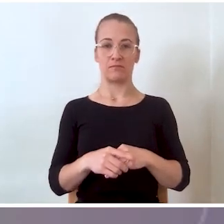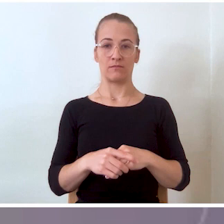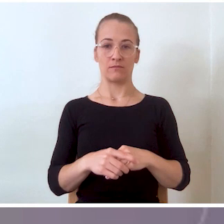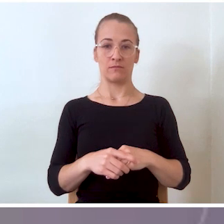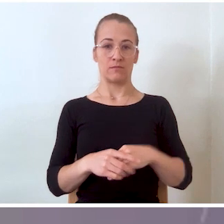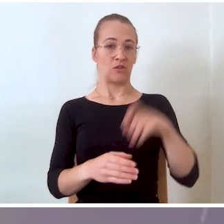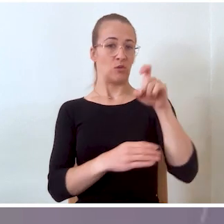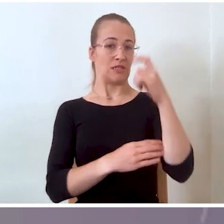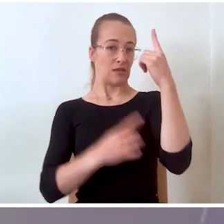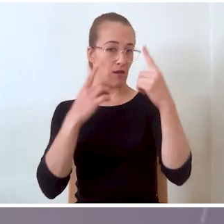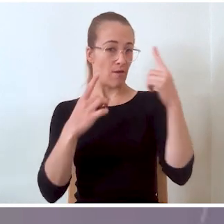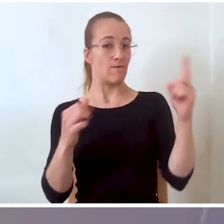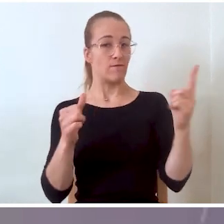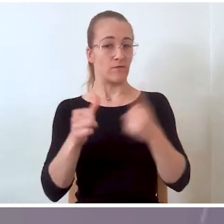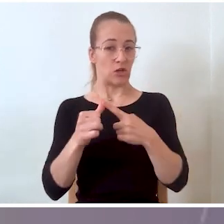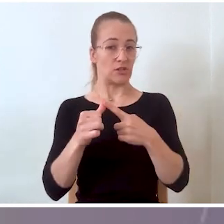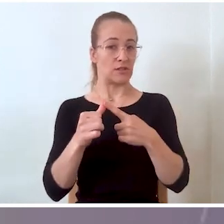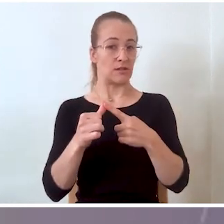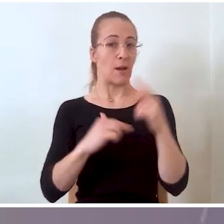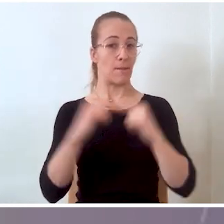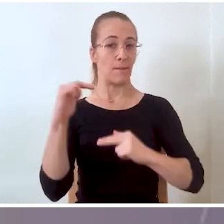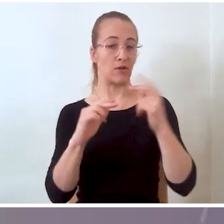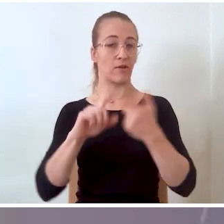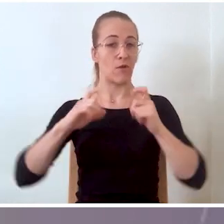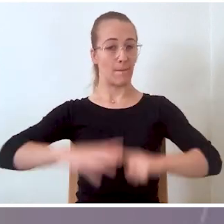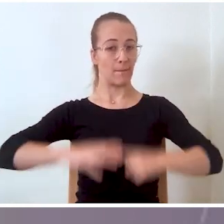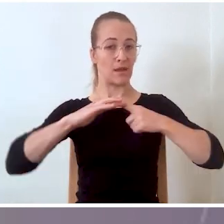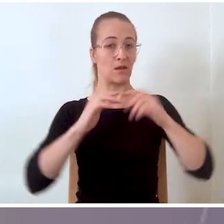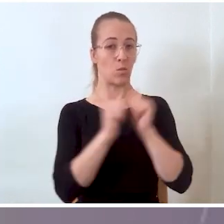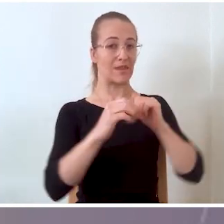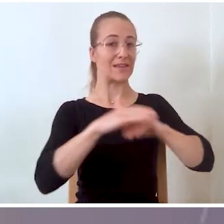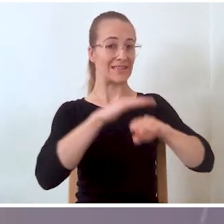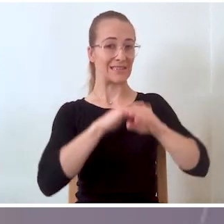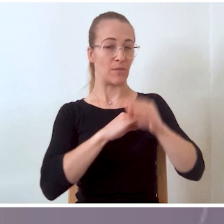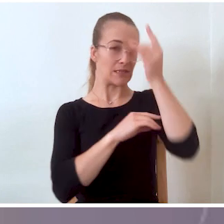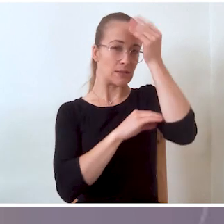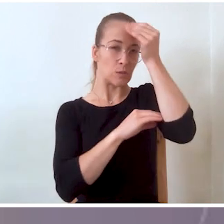You need to be thinking about, first and foremost, building from the beginning with accessibility in mind.